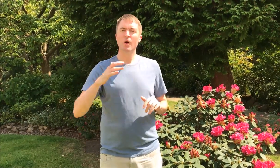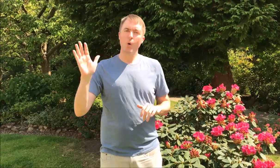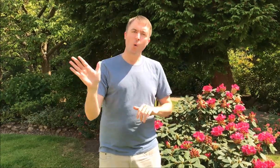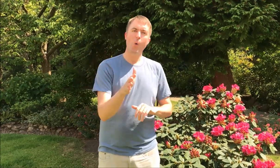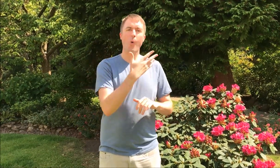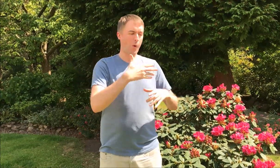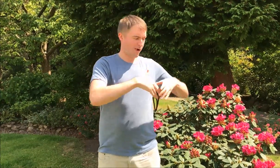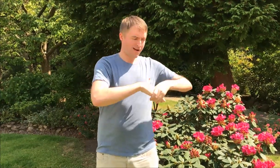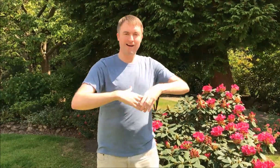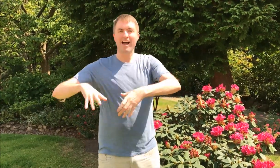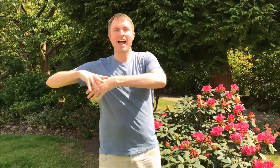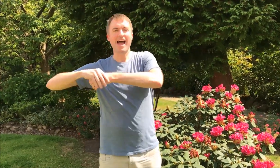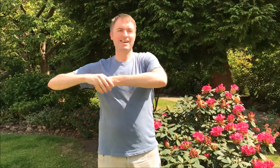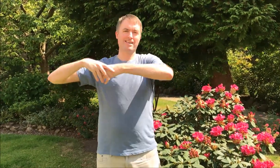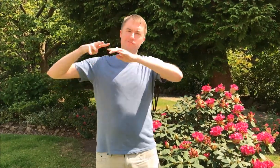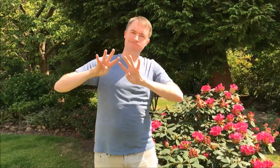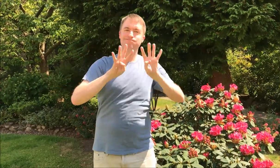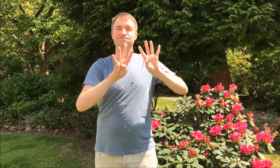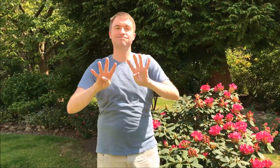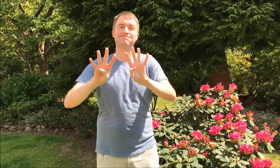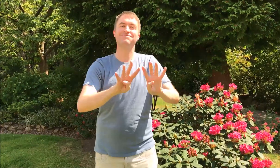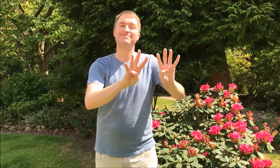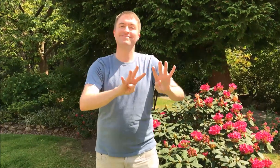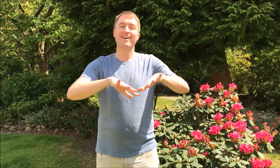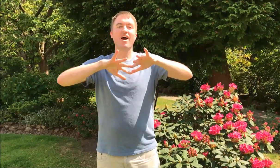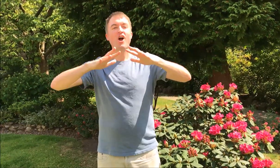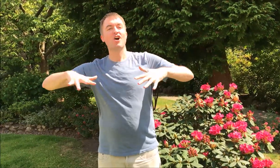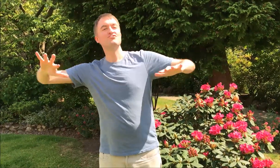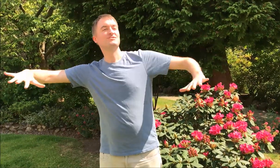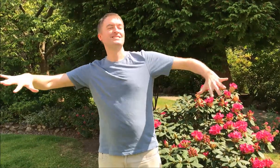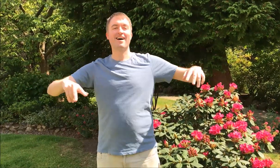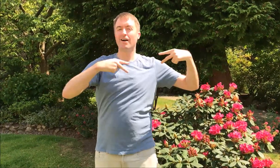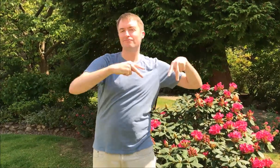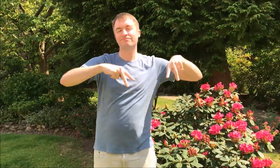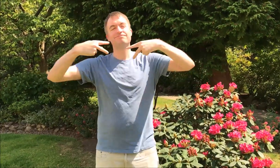all joining hands and dancing through the countryside